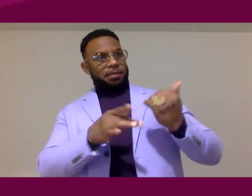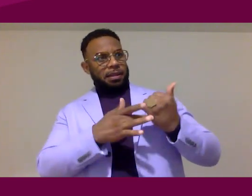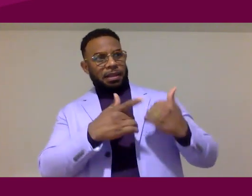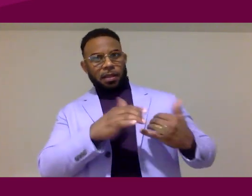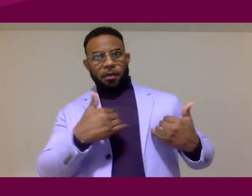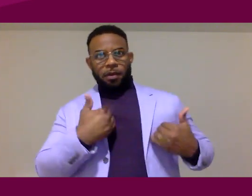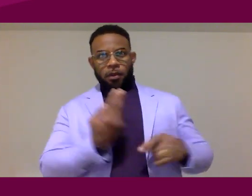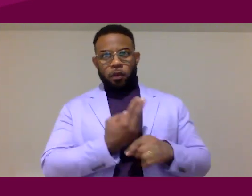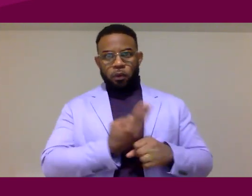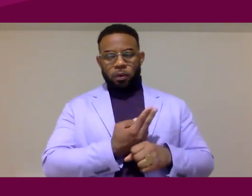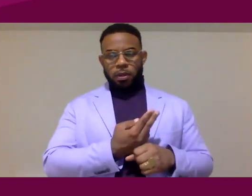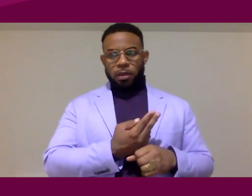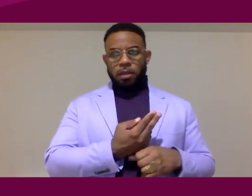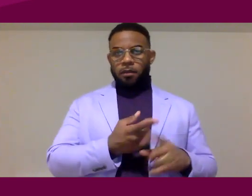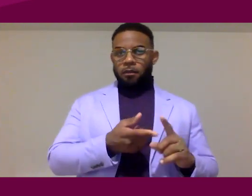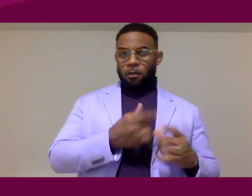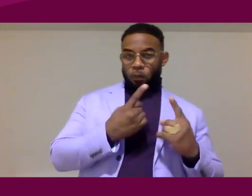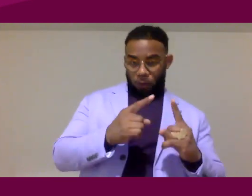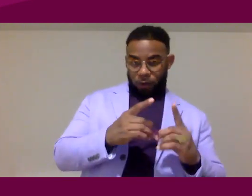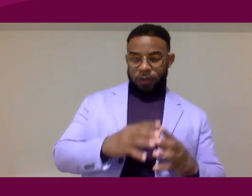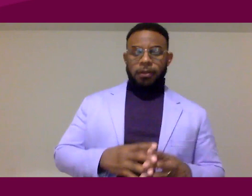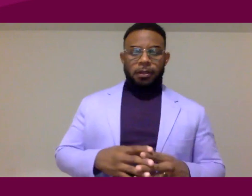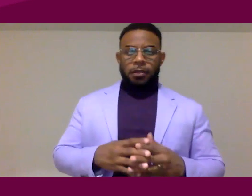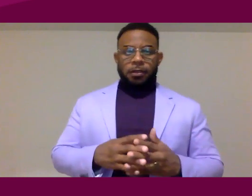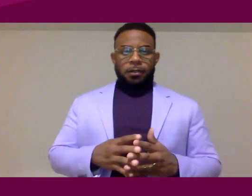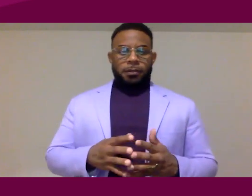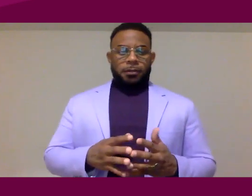they're using from working.